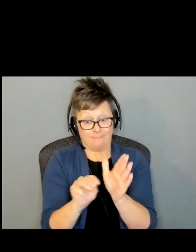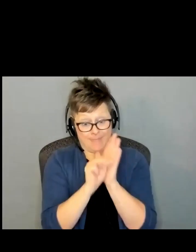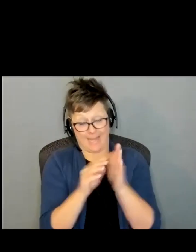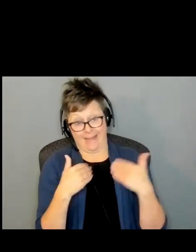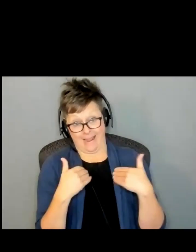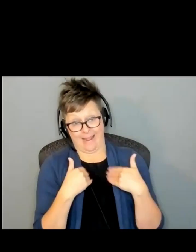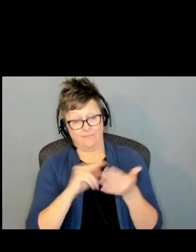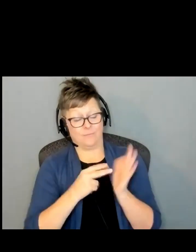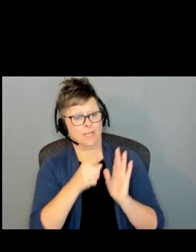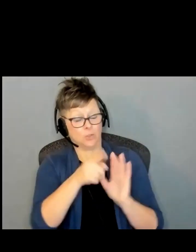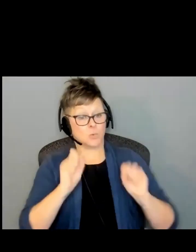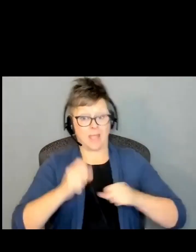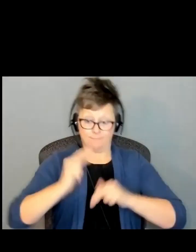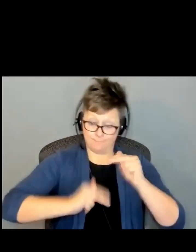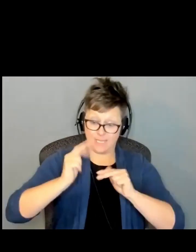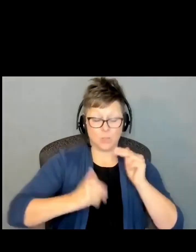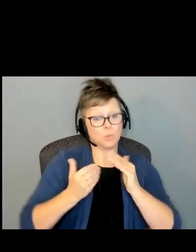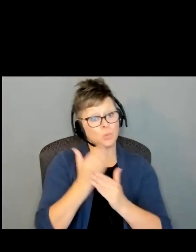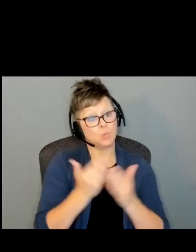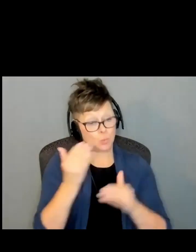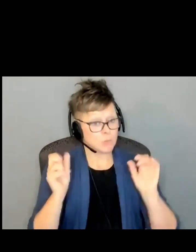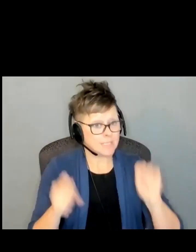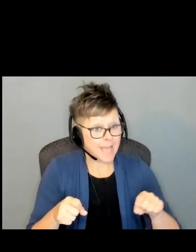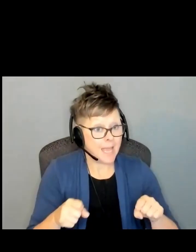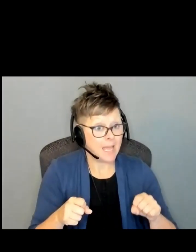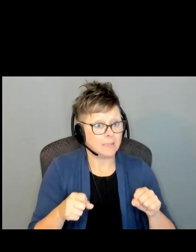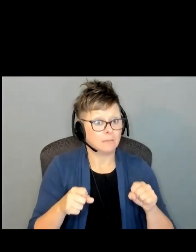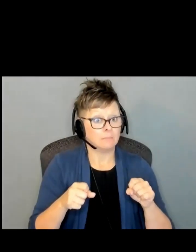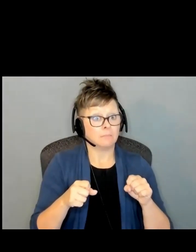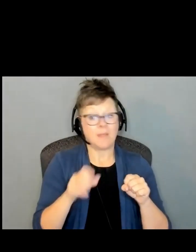from the start to meet the needs of the communities as they ask.